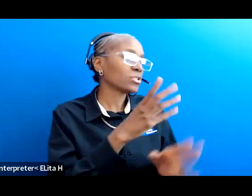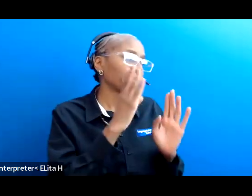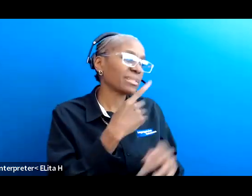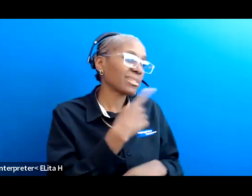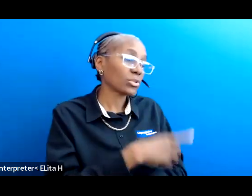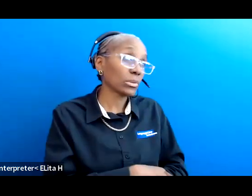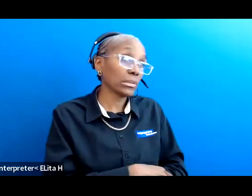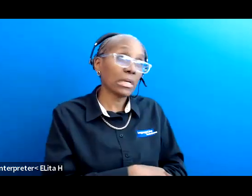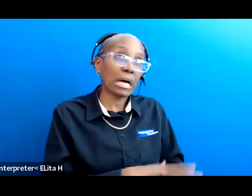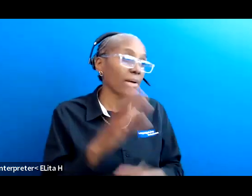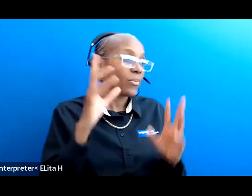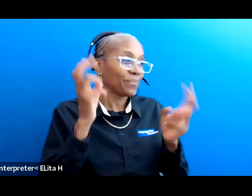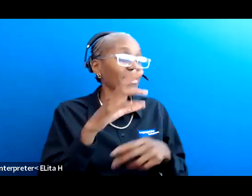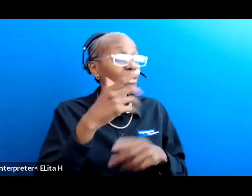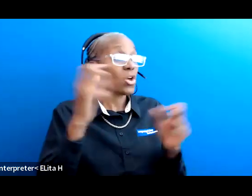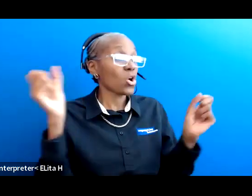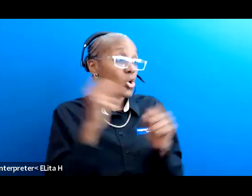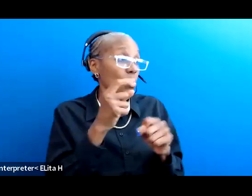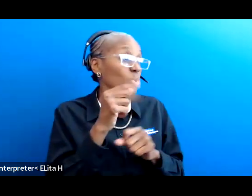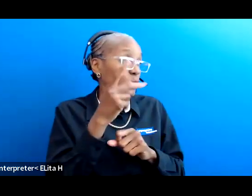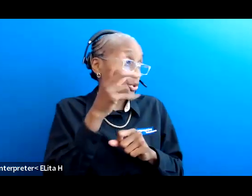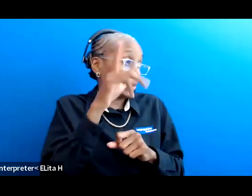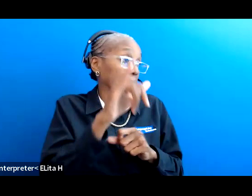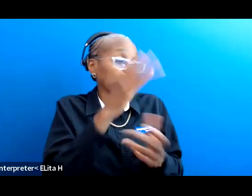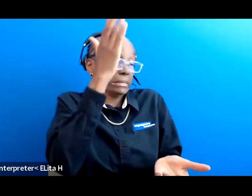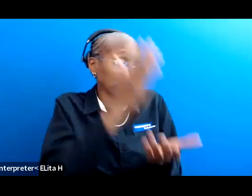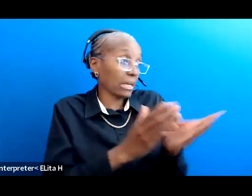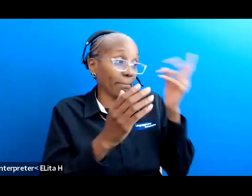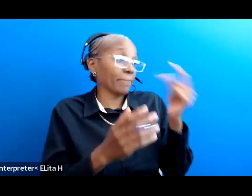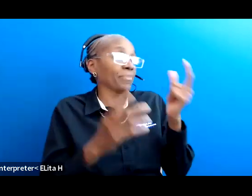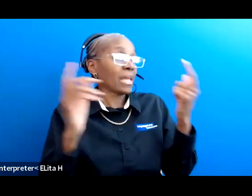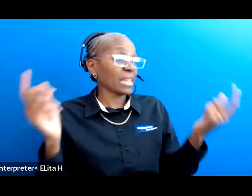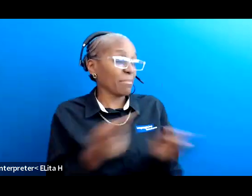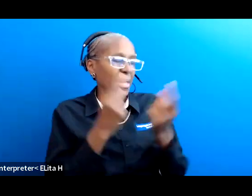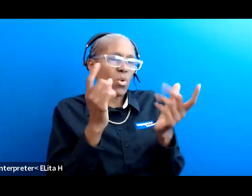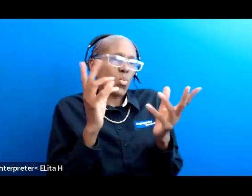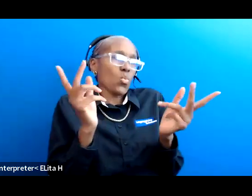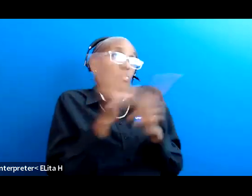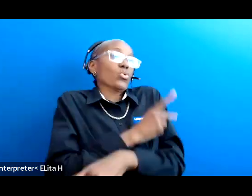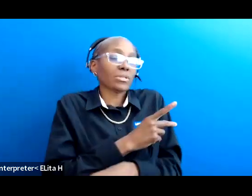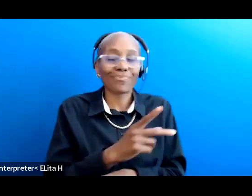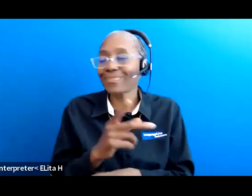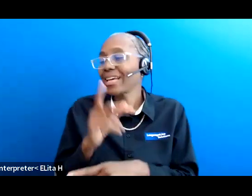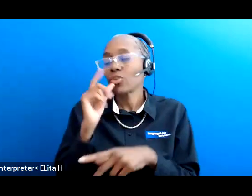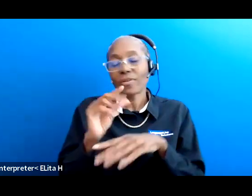I went cold turkey and now the pain is more severe. If you don't titrate off these drugs, if you don't wean off of them and go